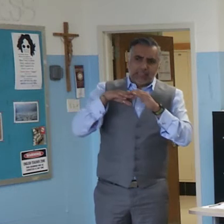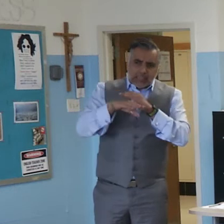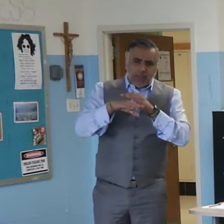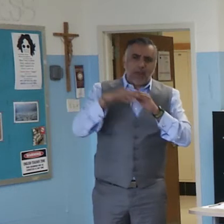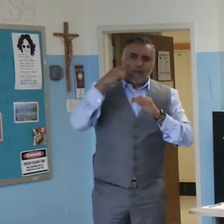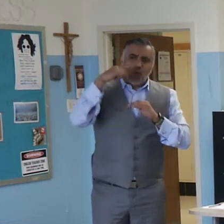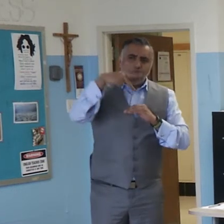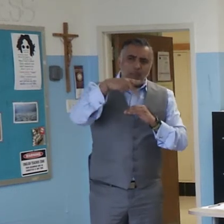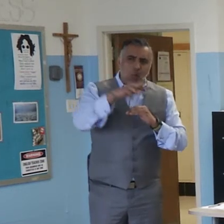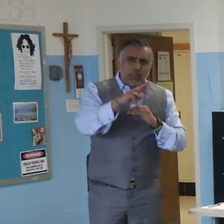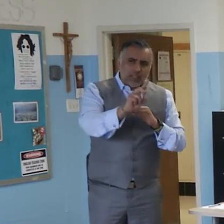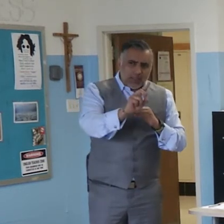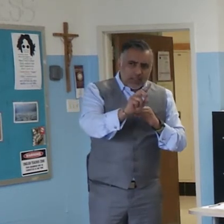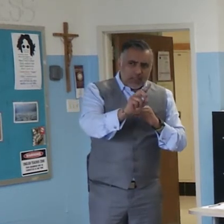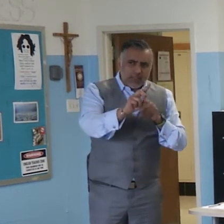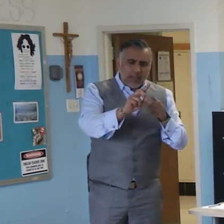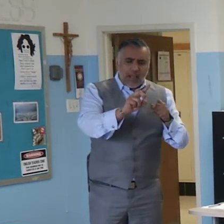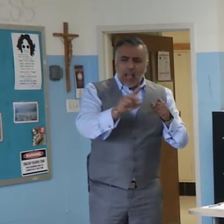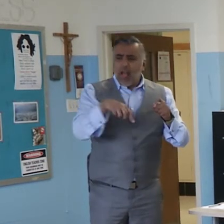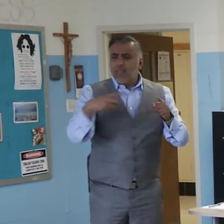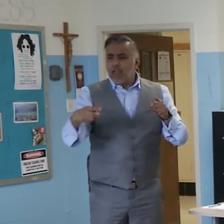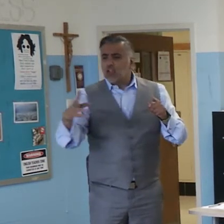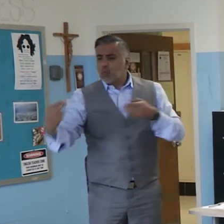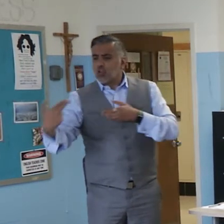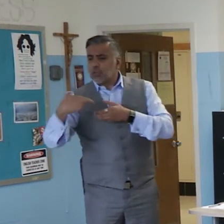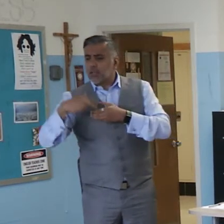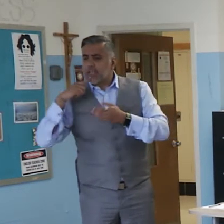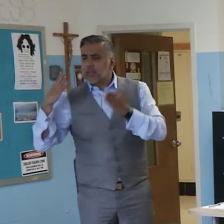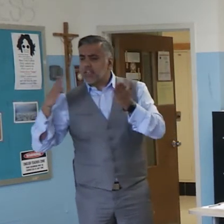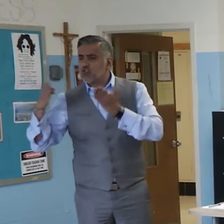disabilities and then their participation in ministry, how would that